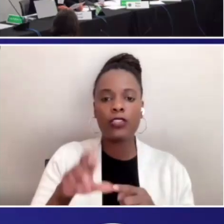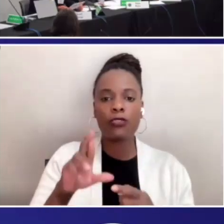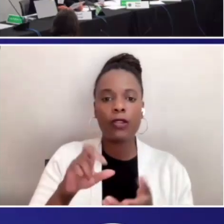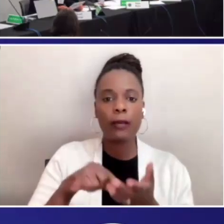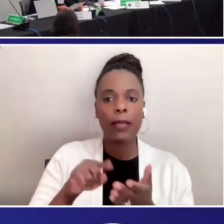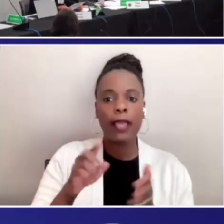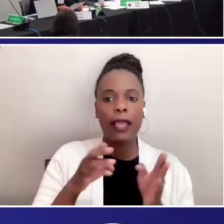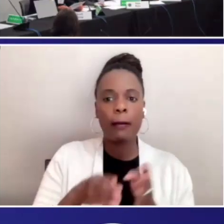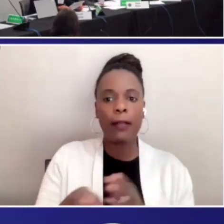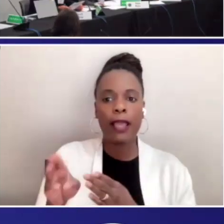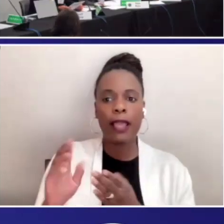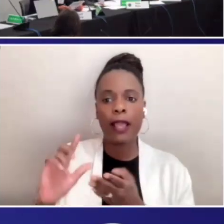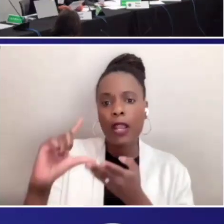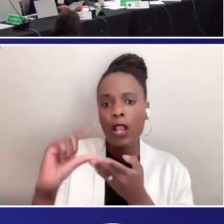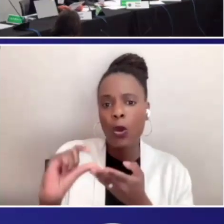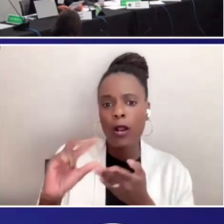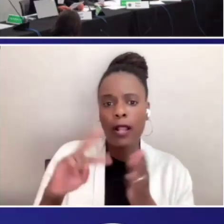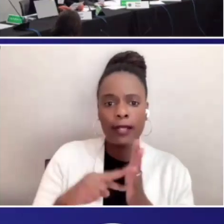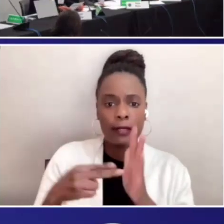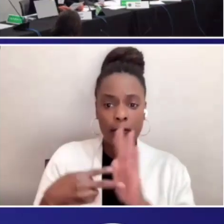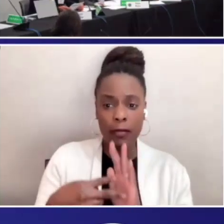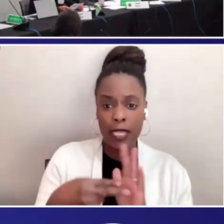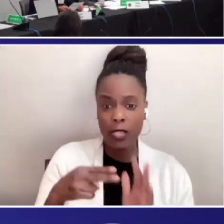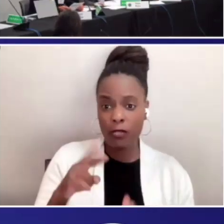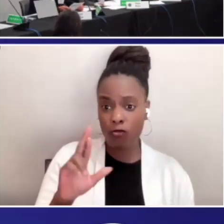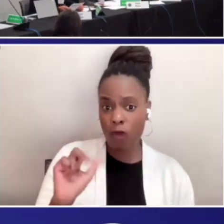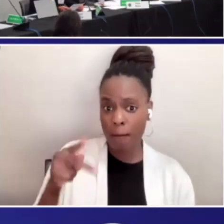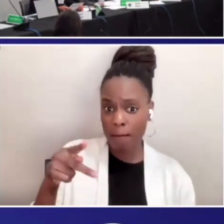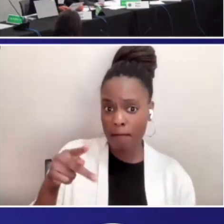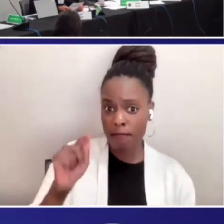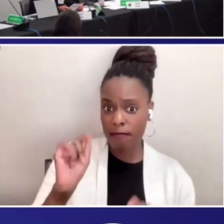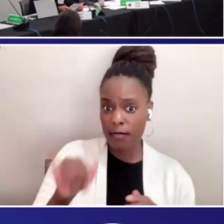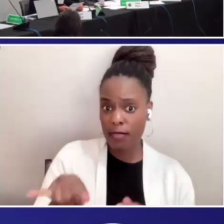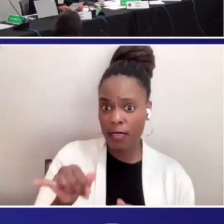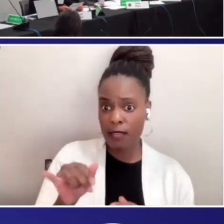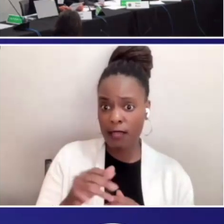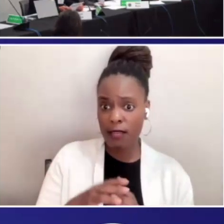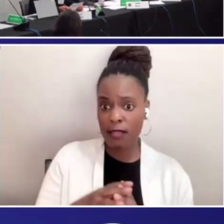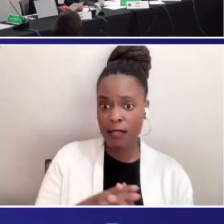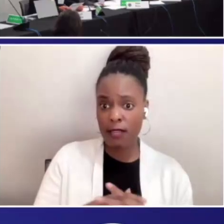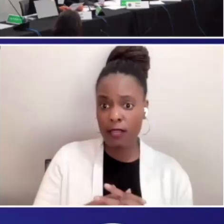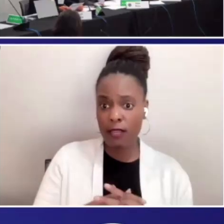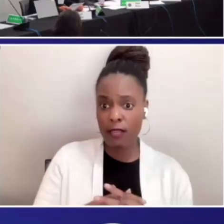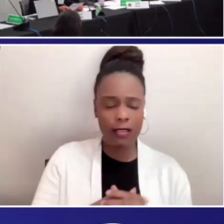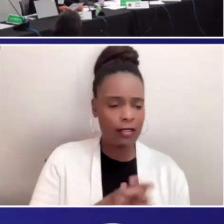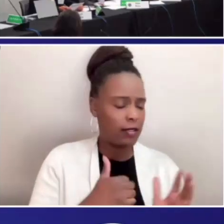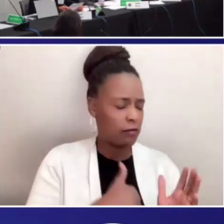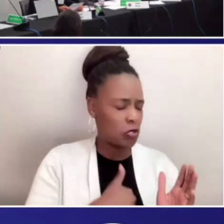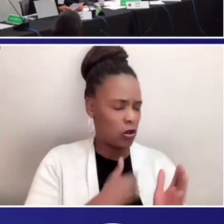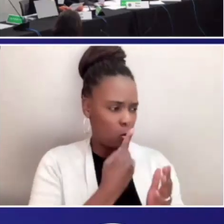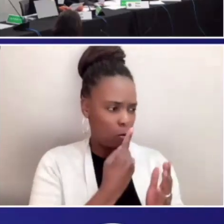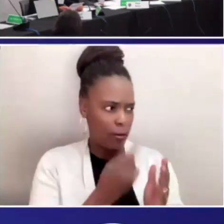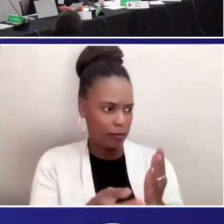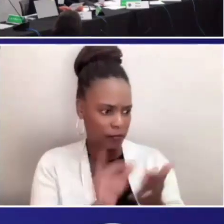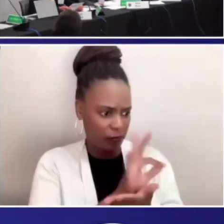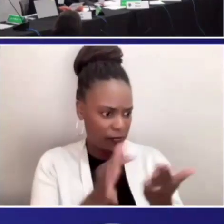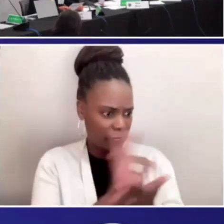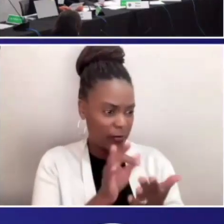includes RAP, basically? Is that how I should interpret that? I'm sorry. I need to get there. Hold on. Okay, no problem. Where? B Romanette.